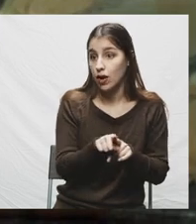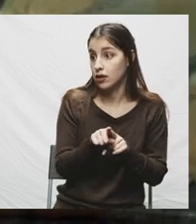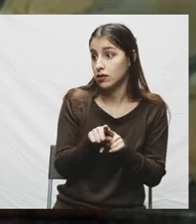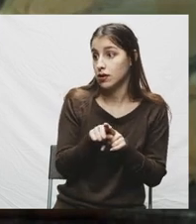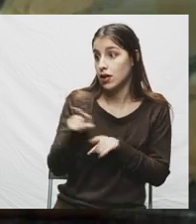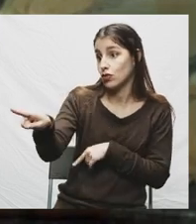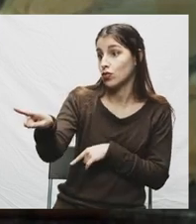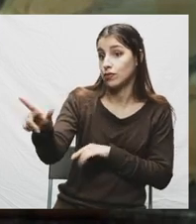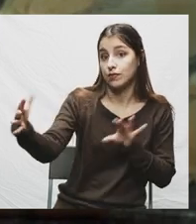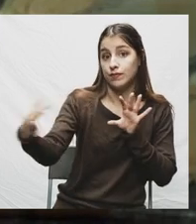It’s Francisco Camacho, period.